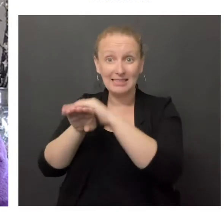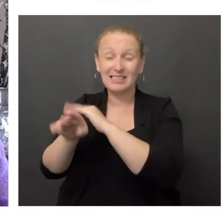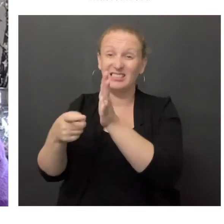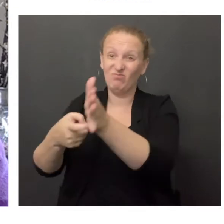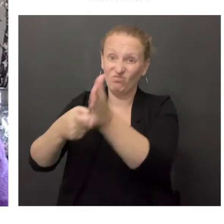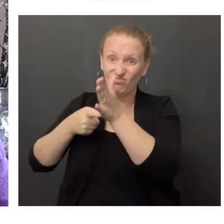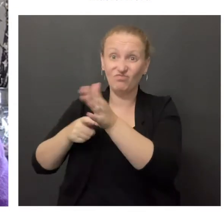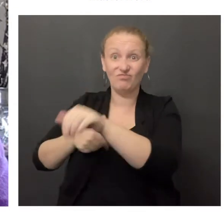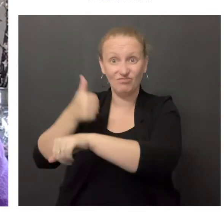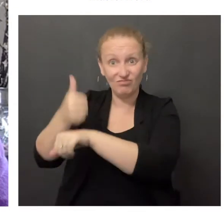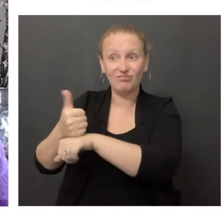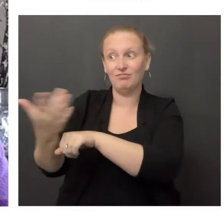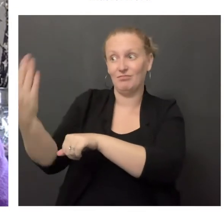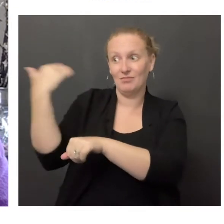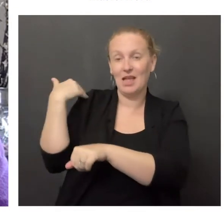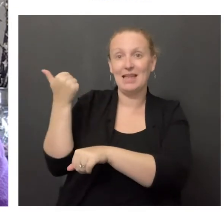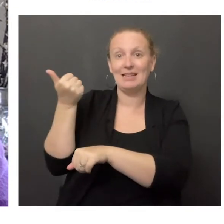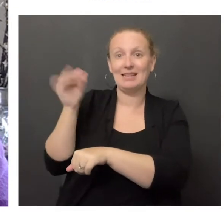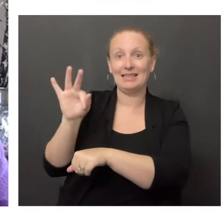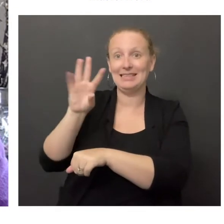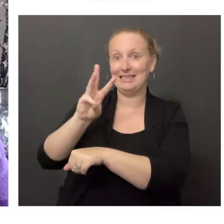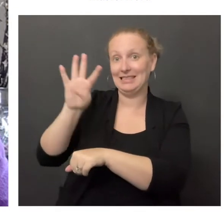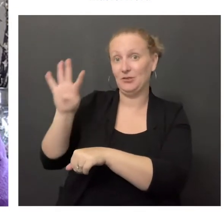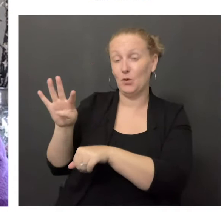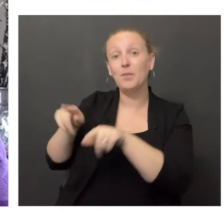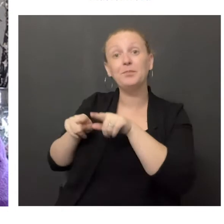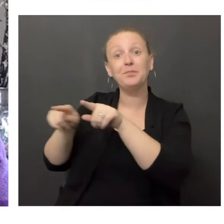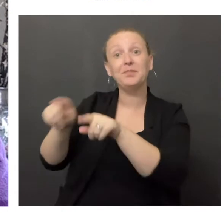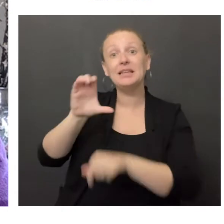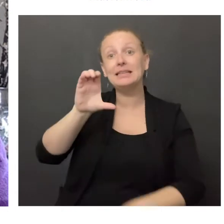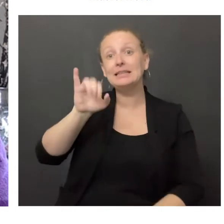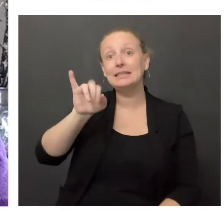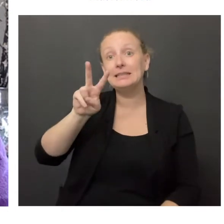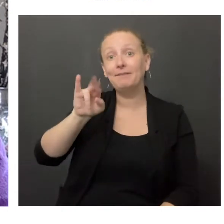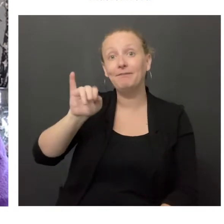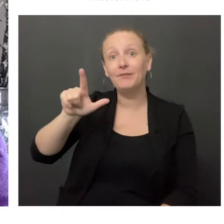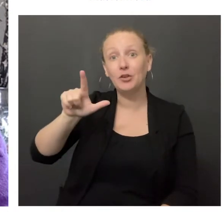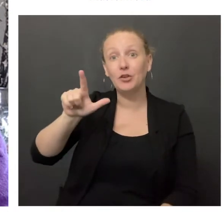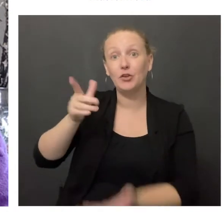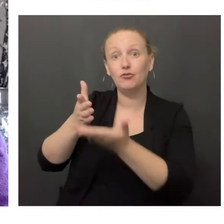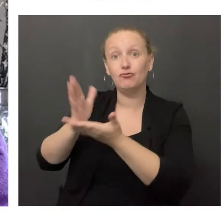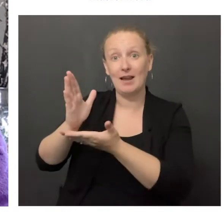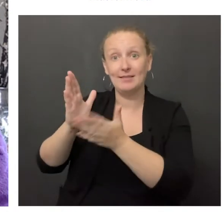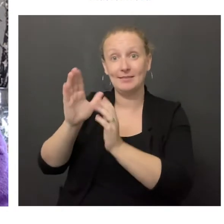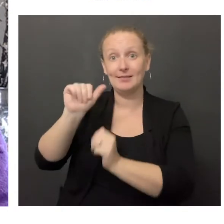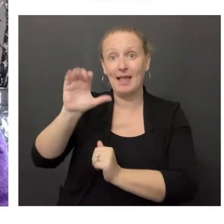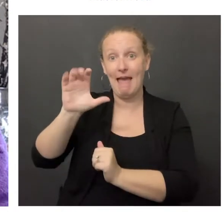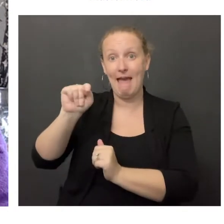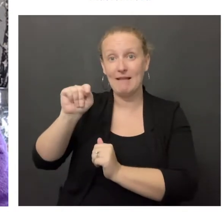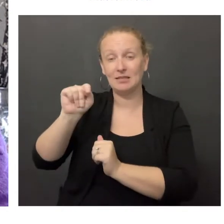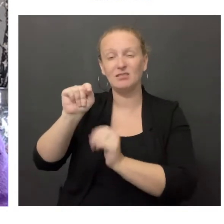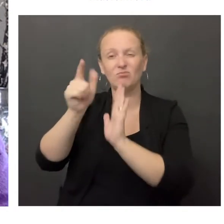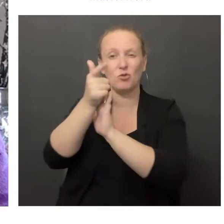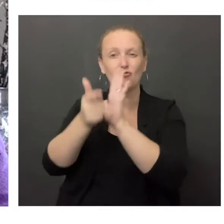1964 with the Civil Rights Act, and so language assistance and providing someone with the language